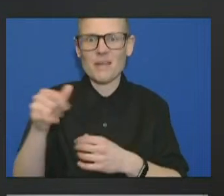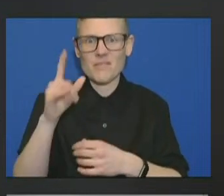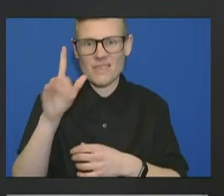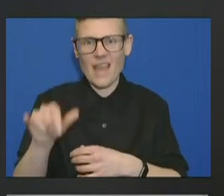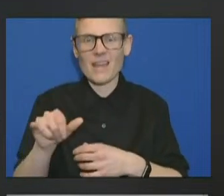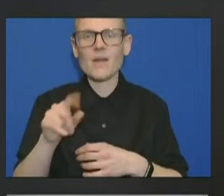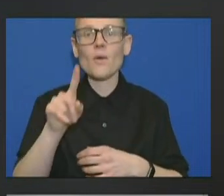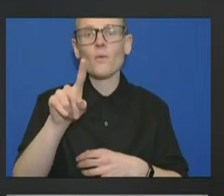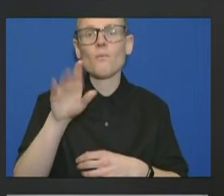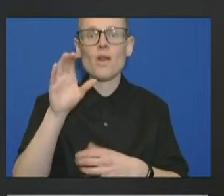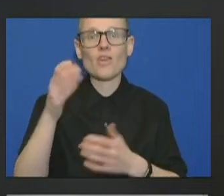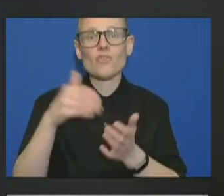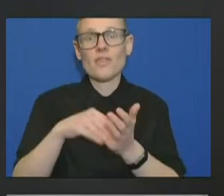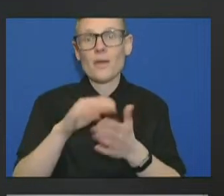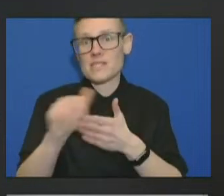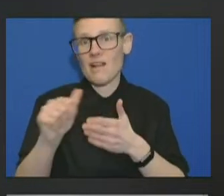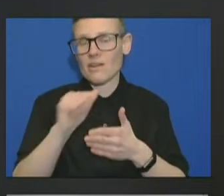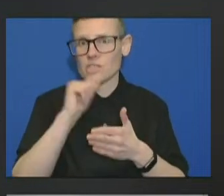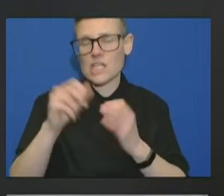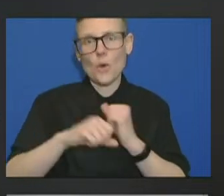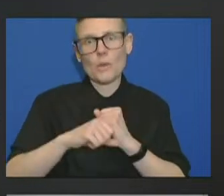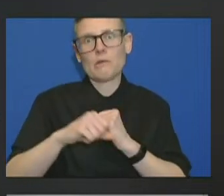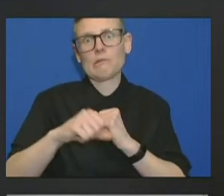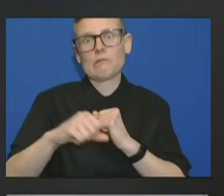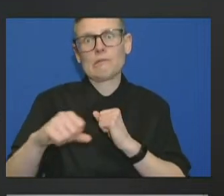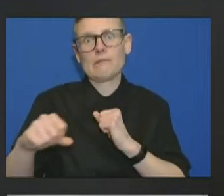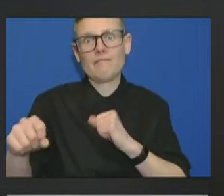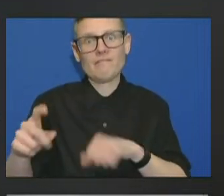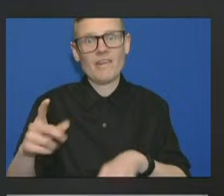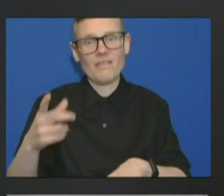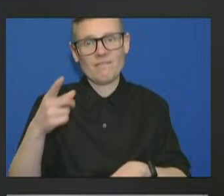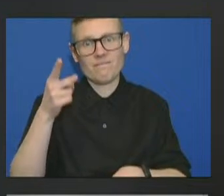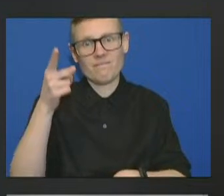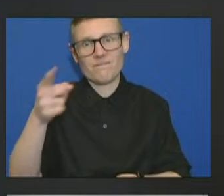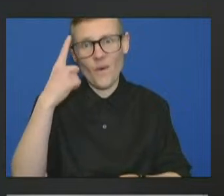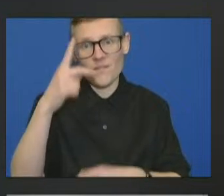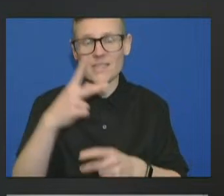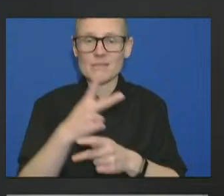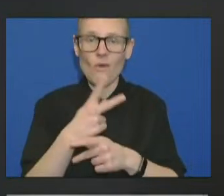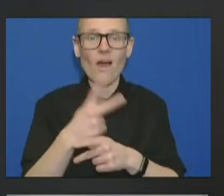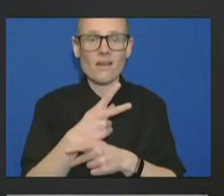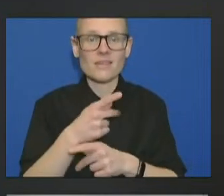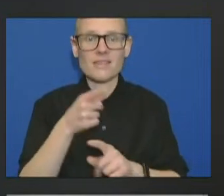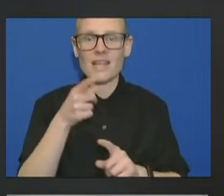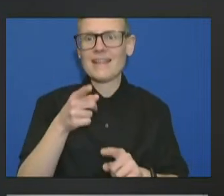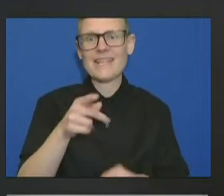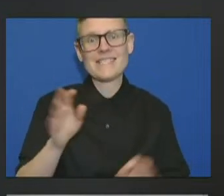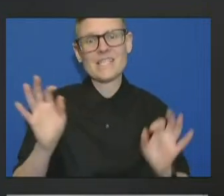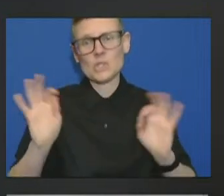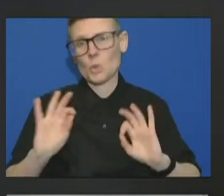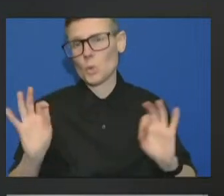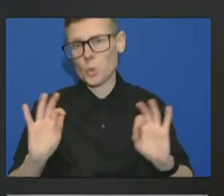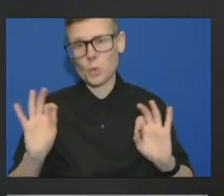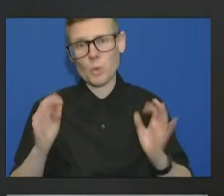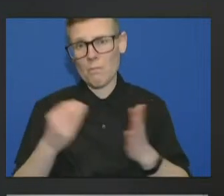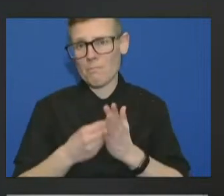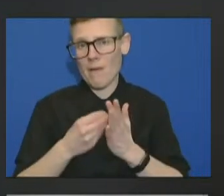supply line to pay for this $100,000 is not going to go very